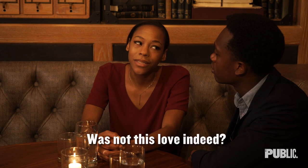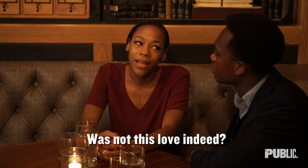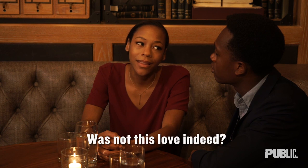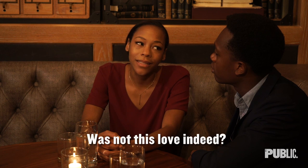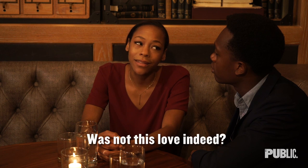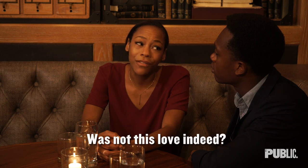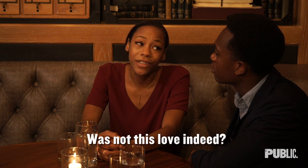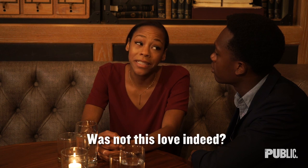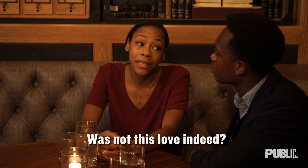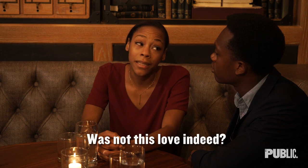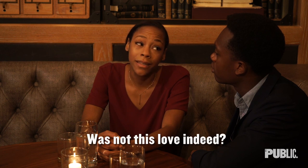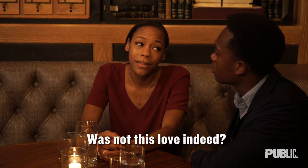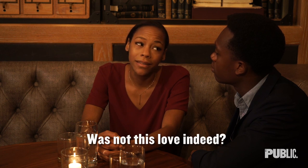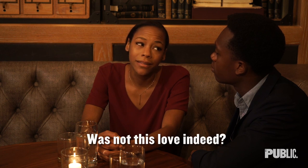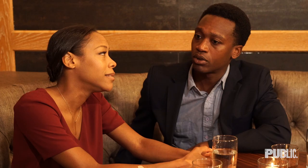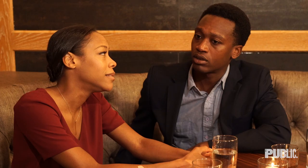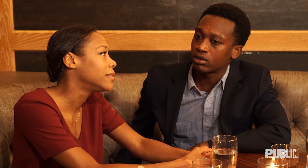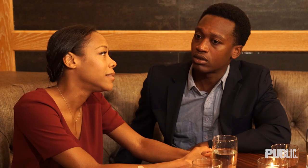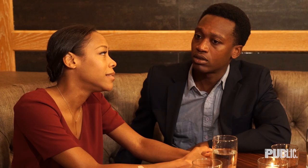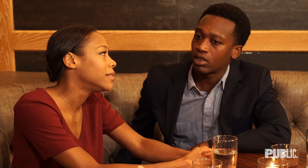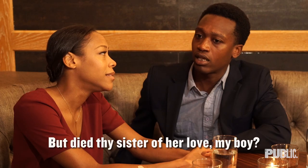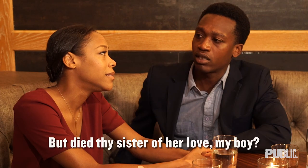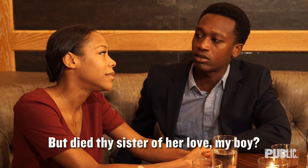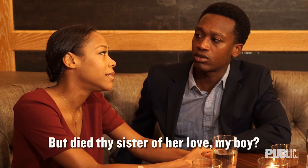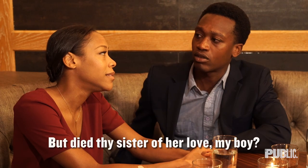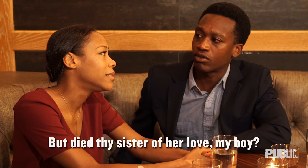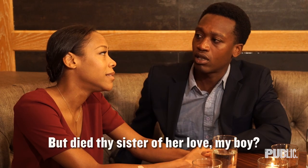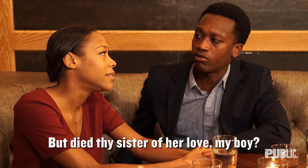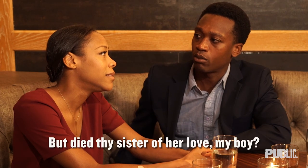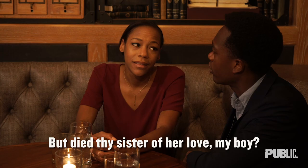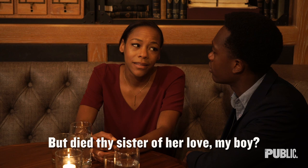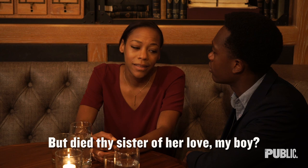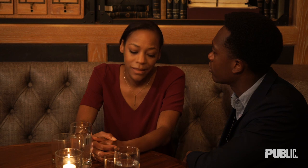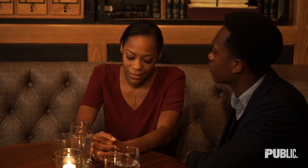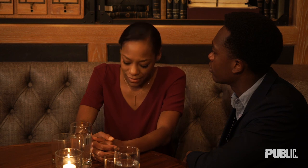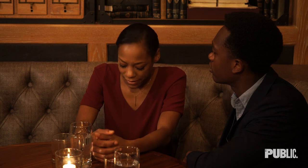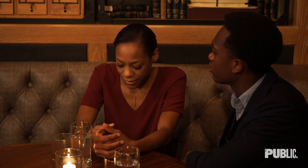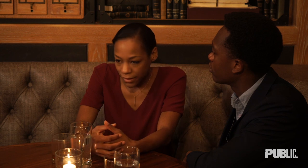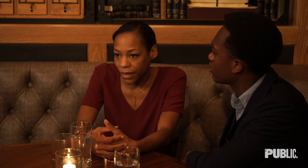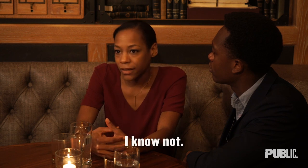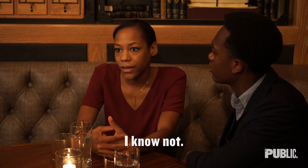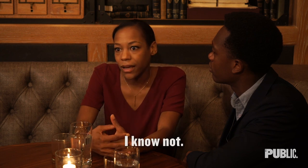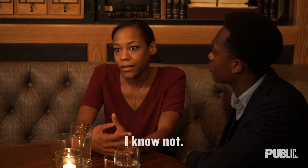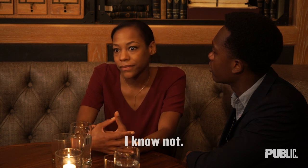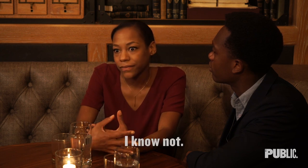Was not this love indeed? But died thy sister of her love, my boy? I know not.